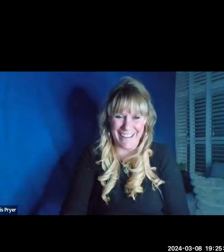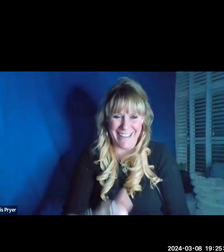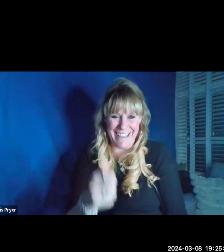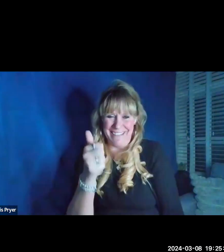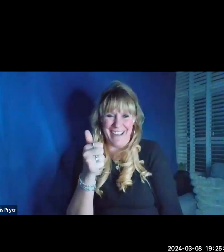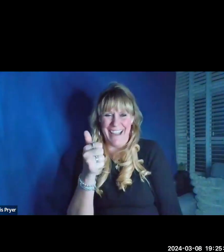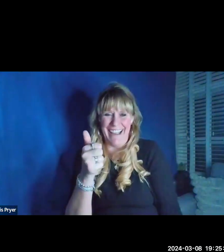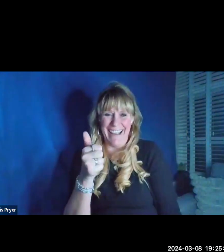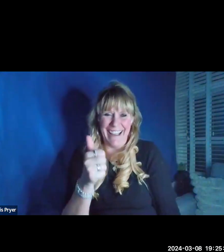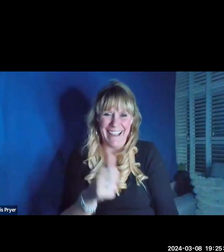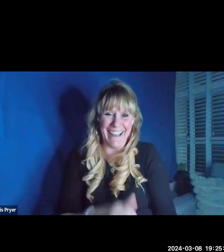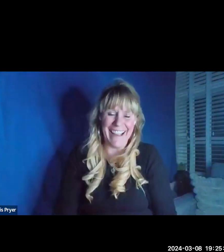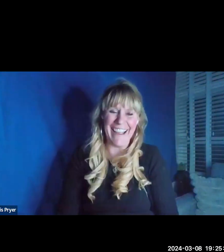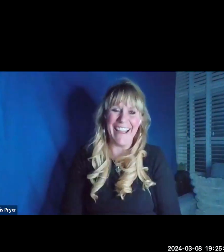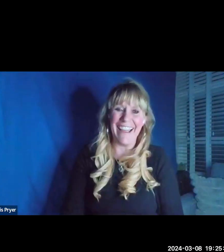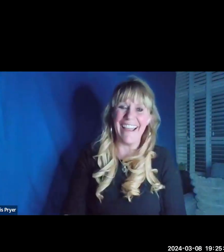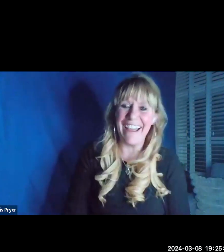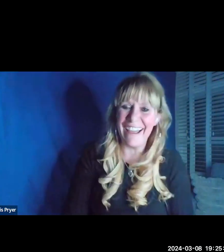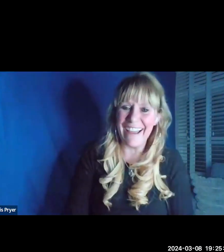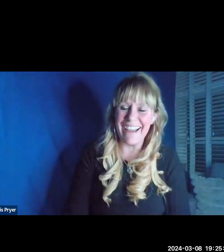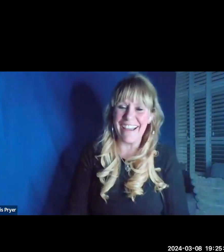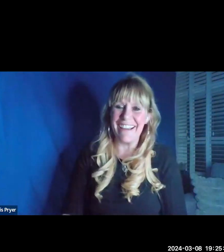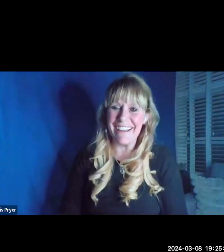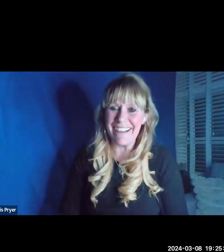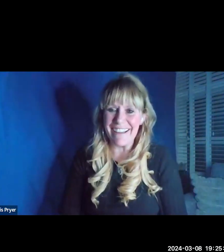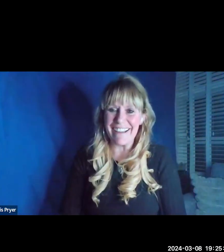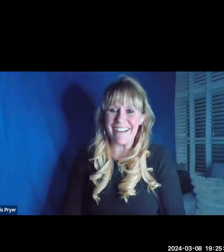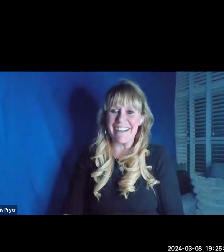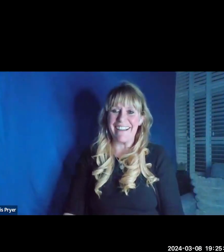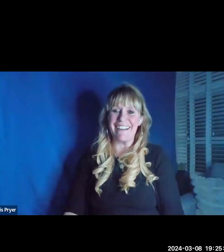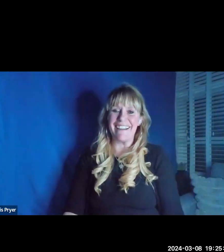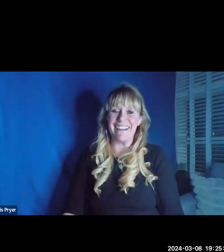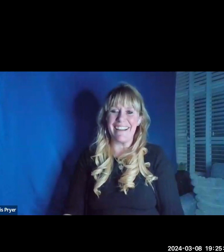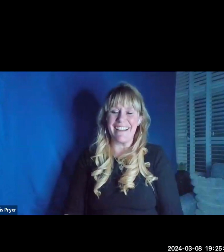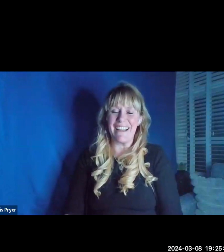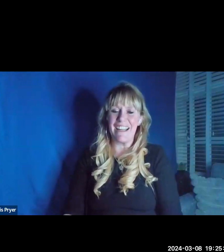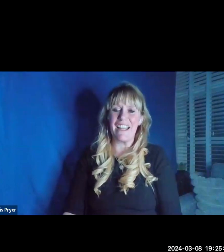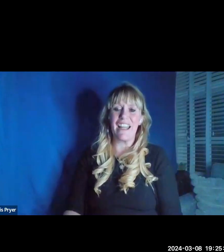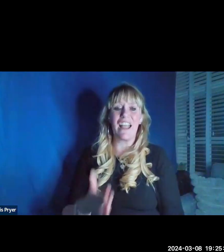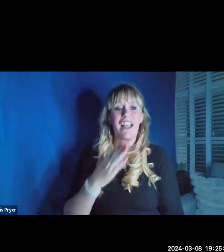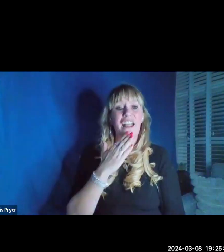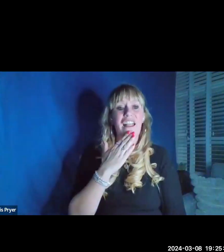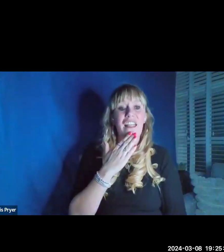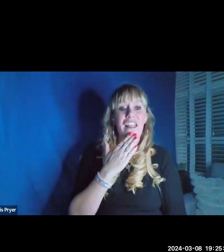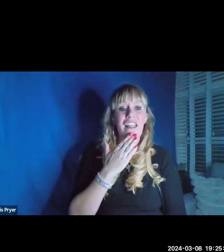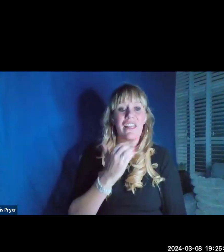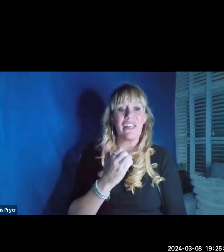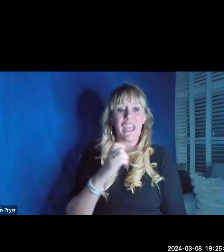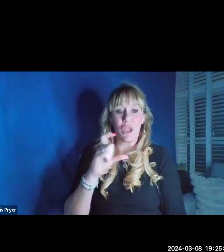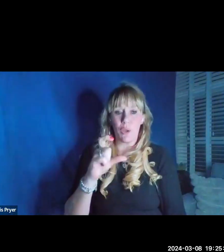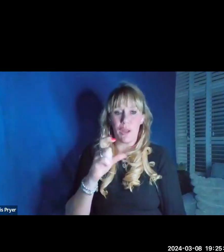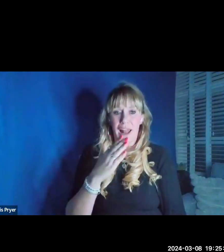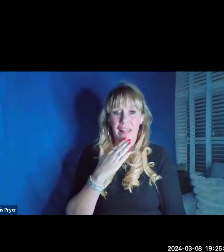Thanks again Clare.